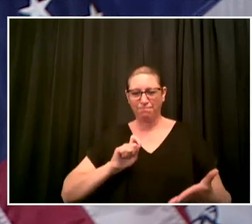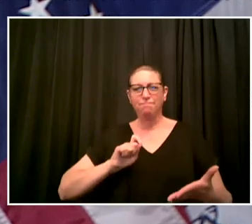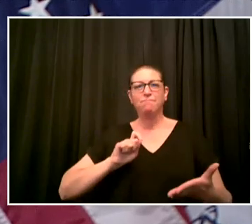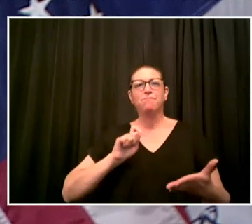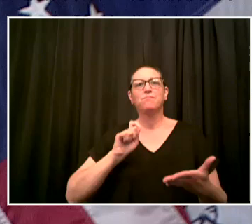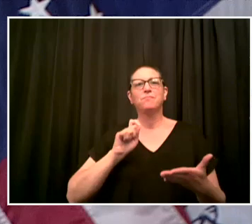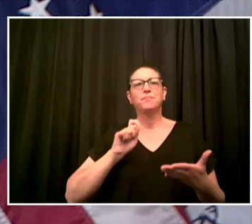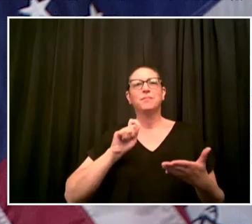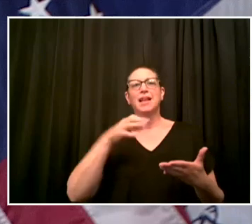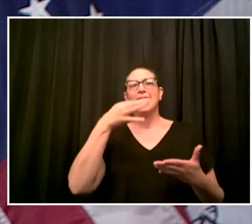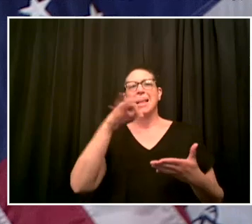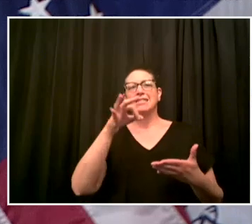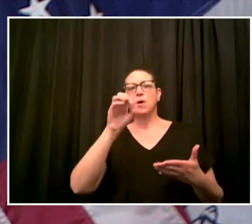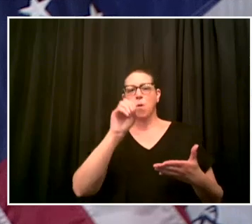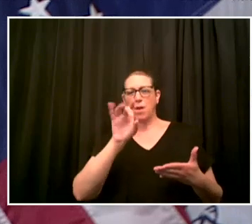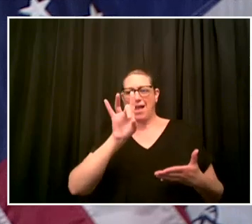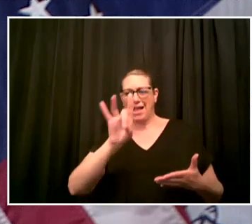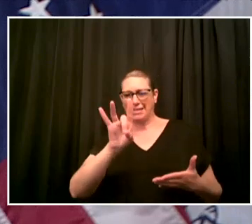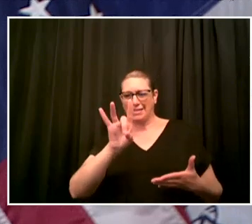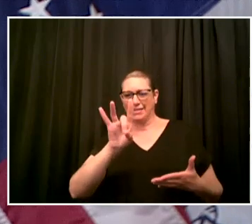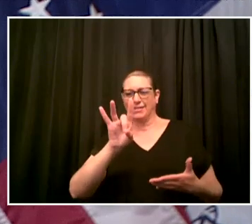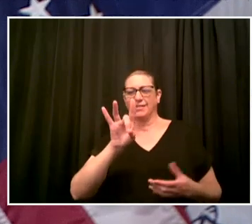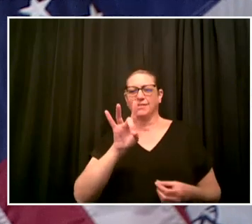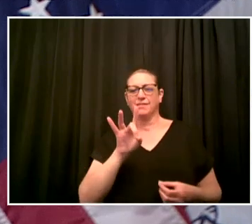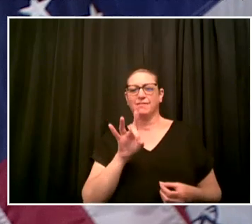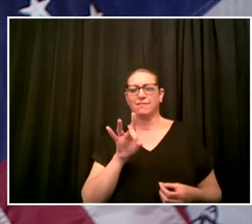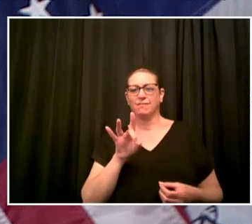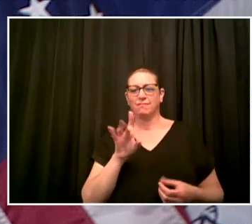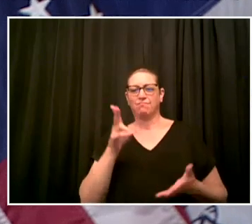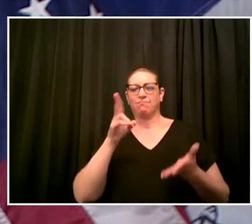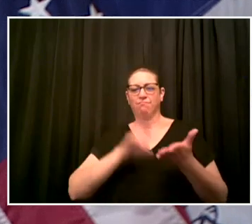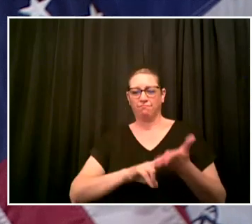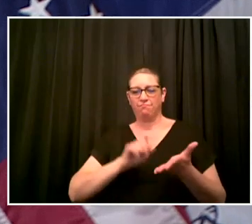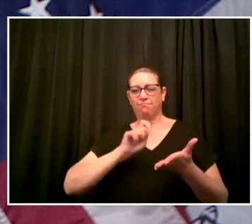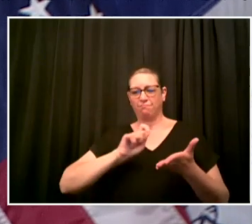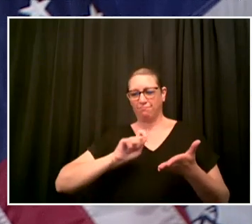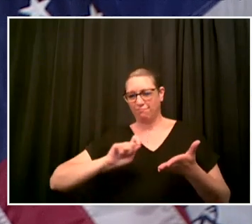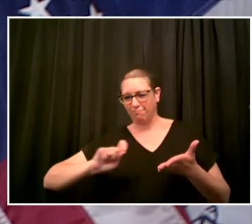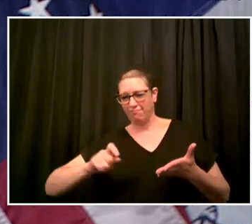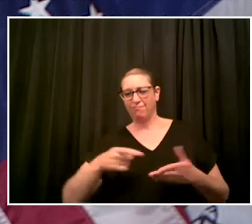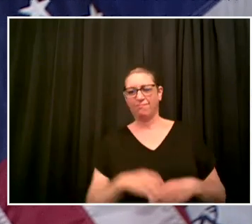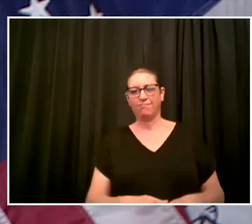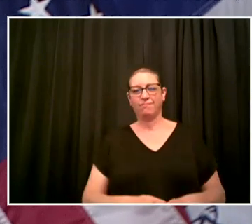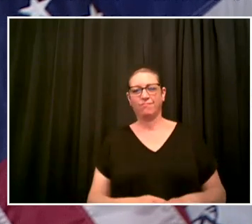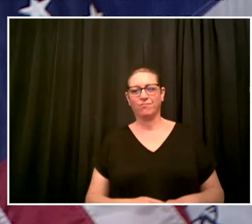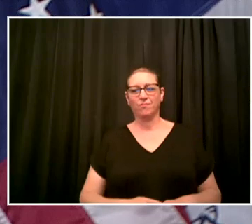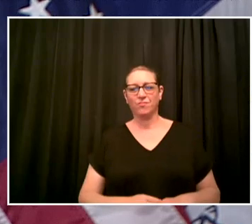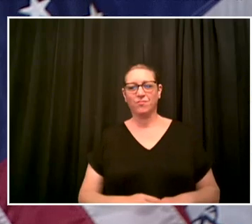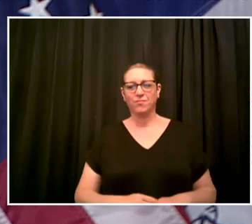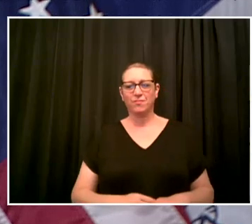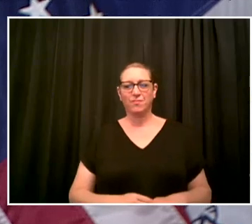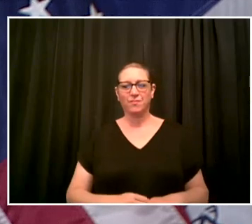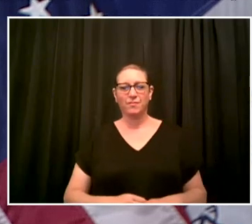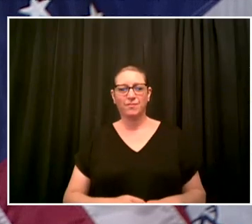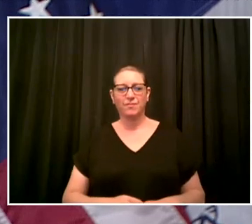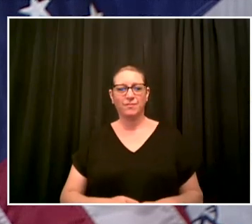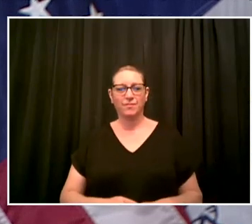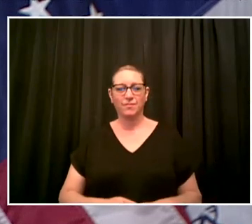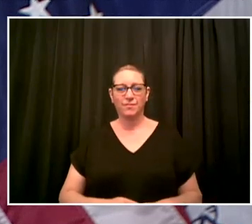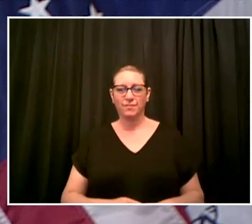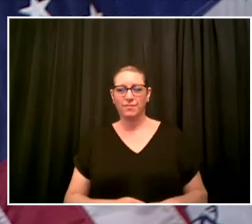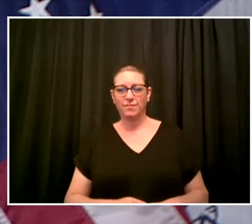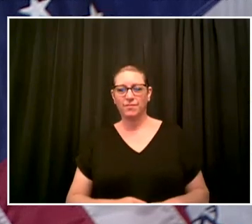SEAPRAET.